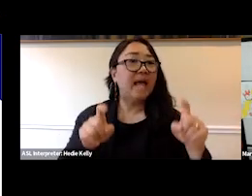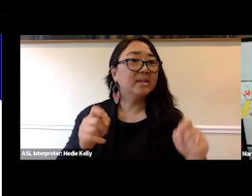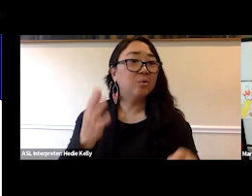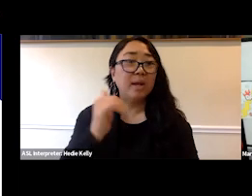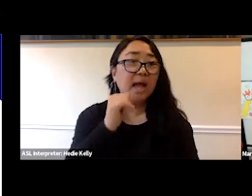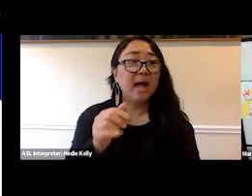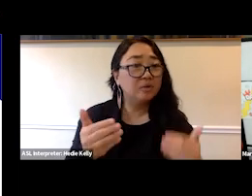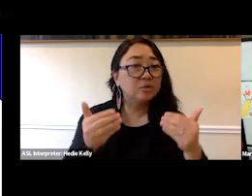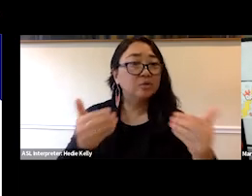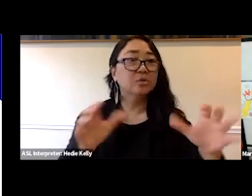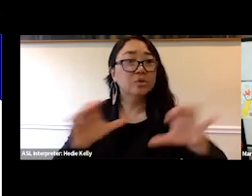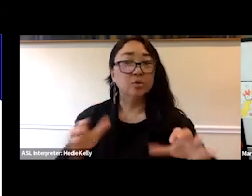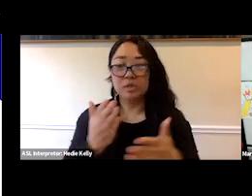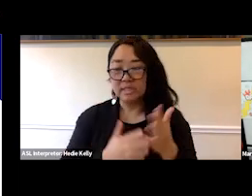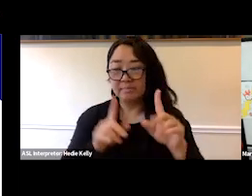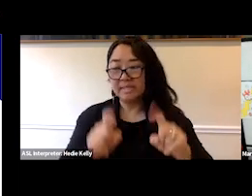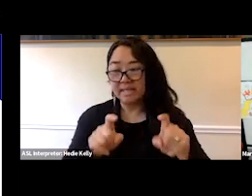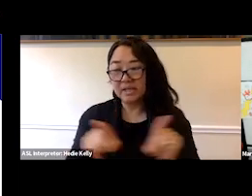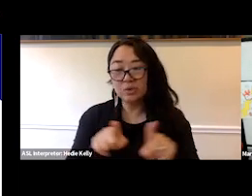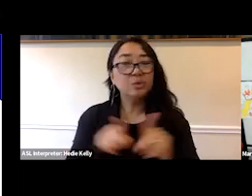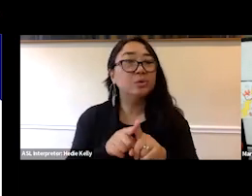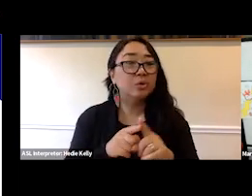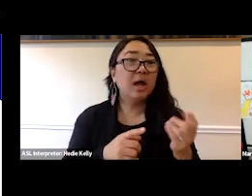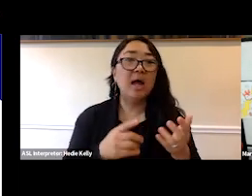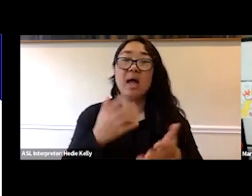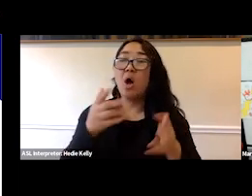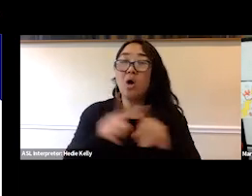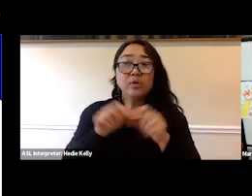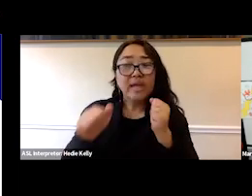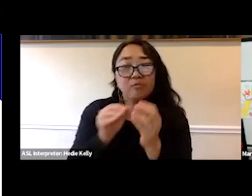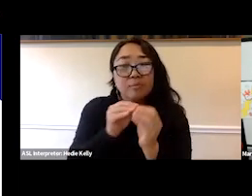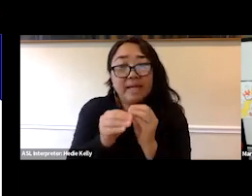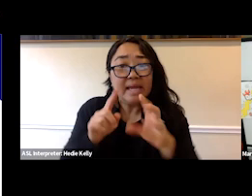We can remediate those things as issues are arising and then we love